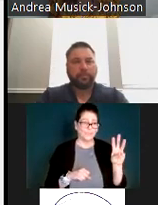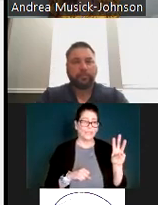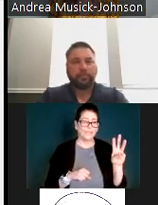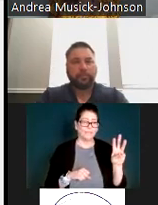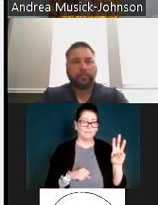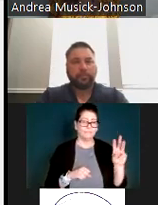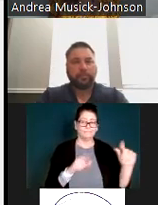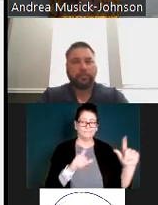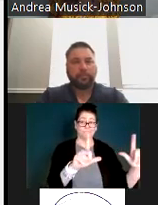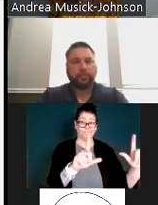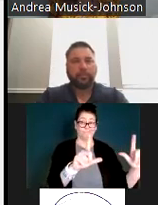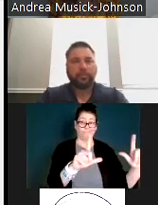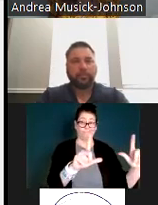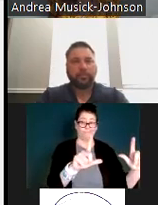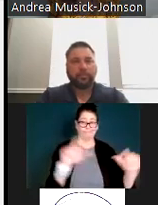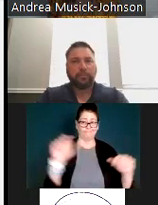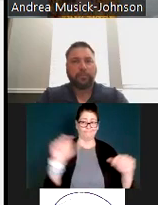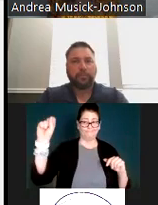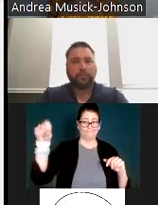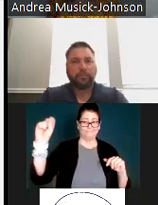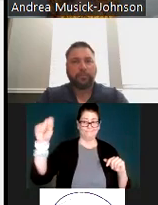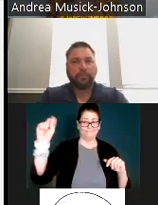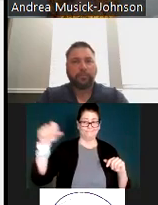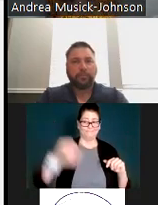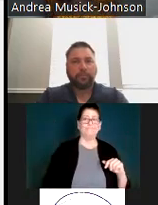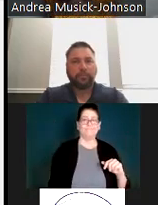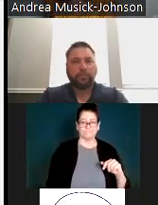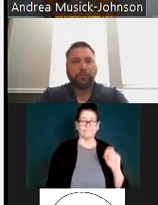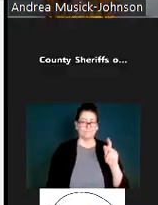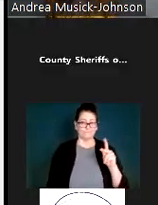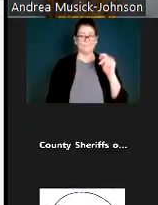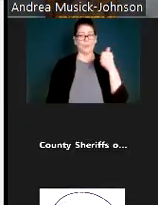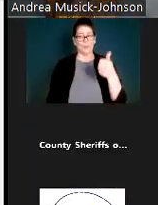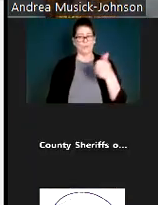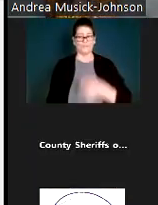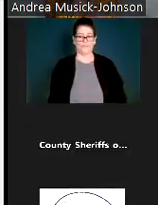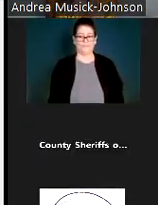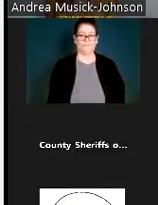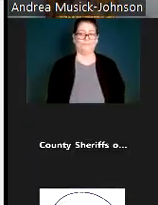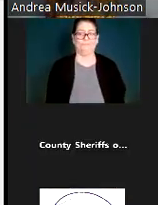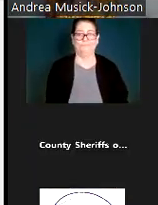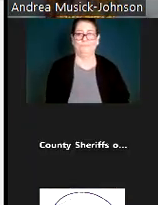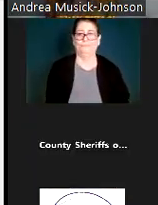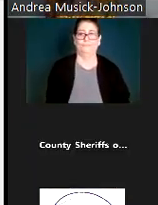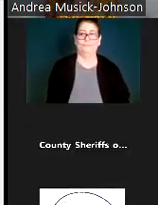(Brandy) Yes, we do see it Andrea, this is Brandy. (Andrea) Wonderful. Okay. So whenever you,